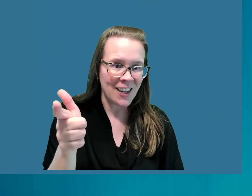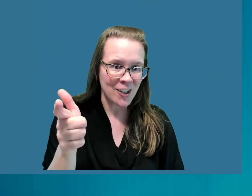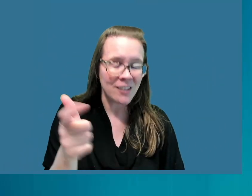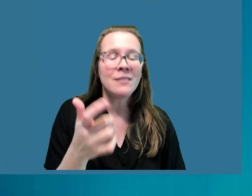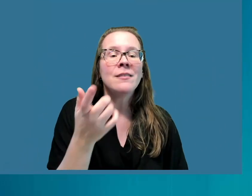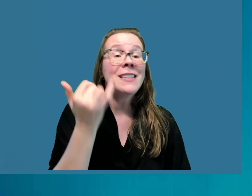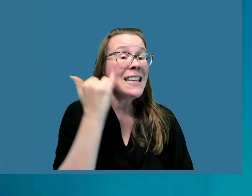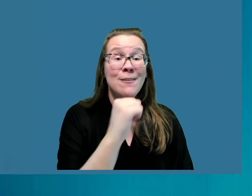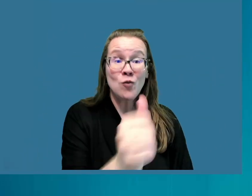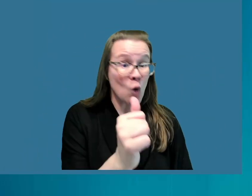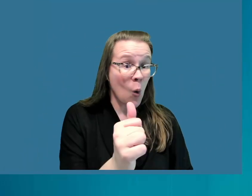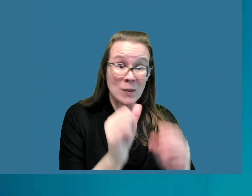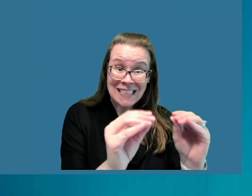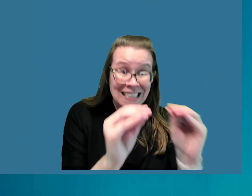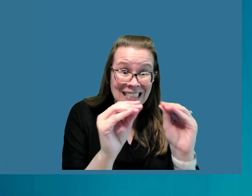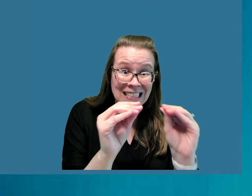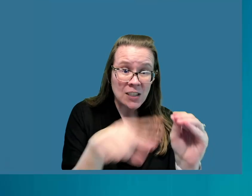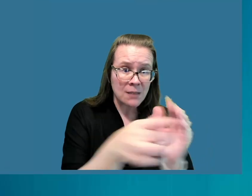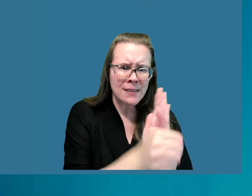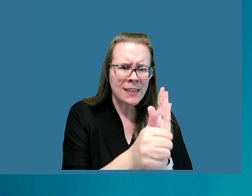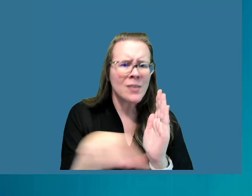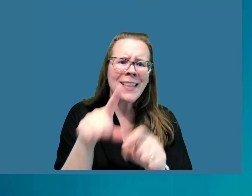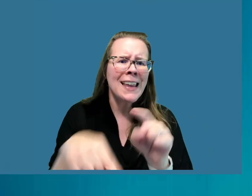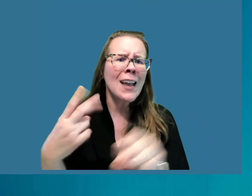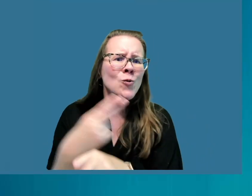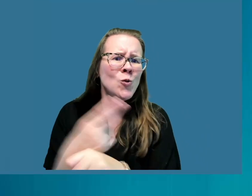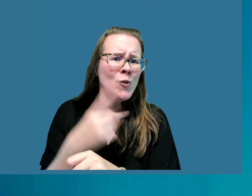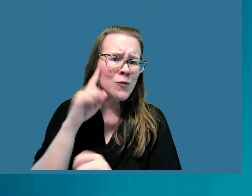a lot of times those same techniques that I've taught will show up in their free creative